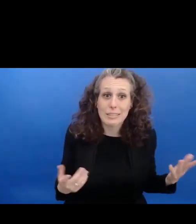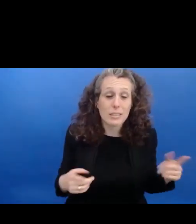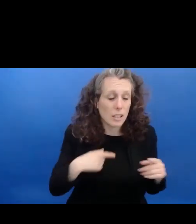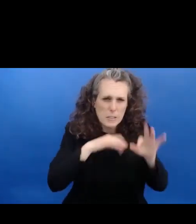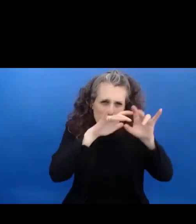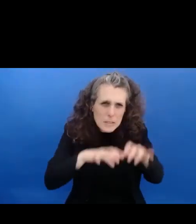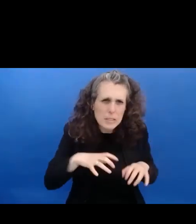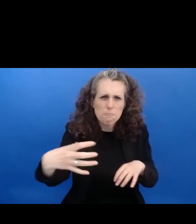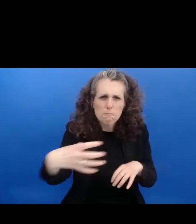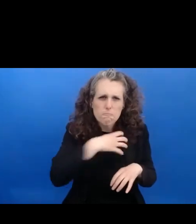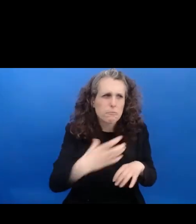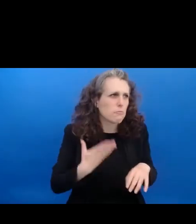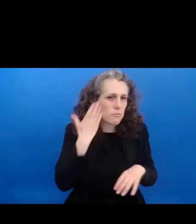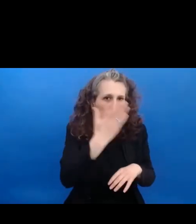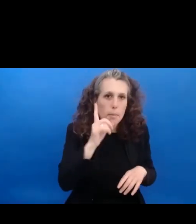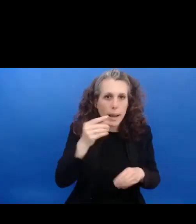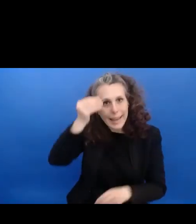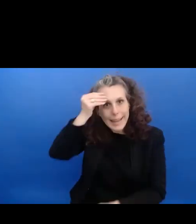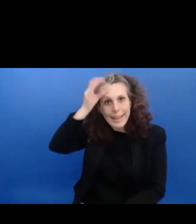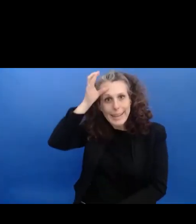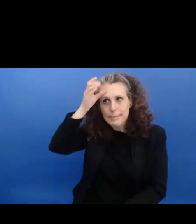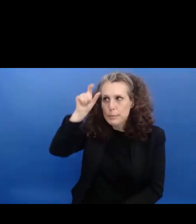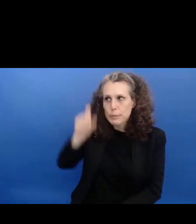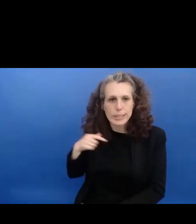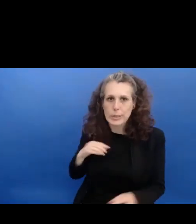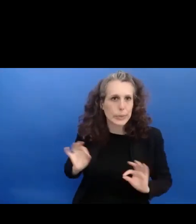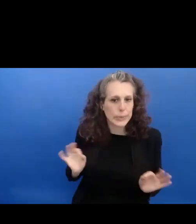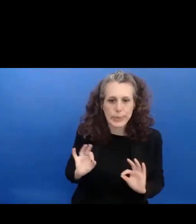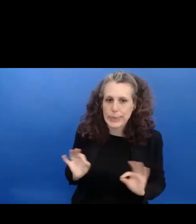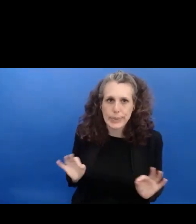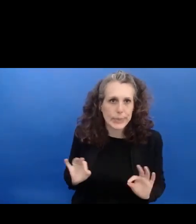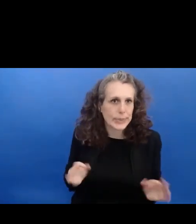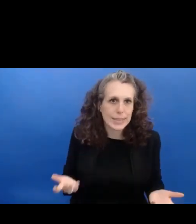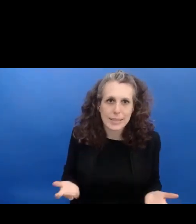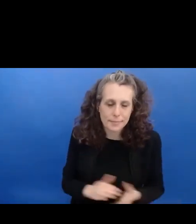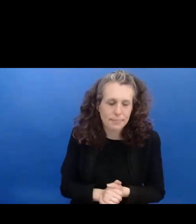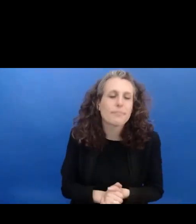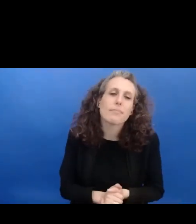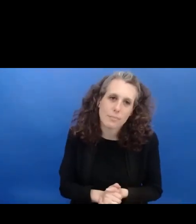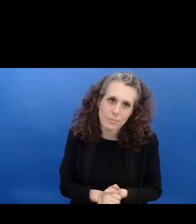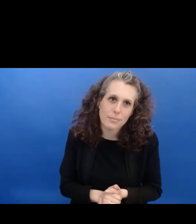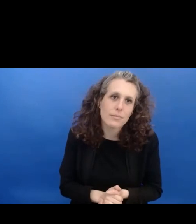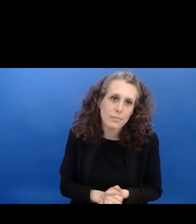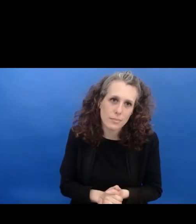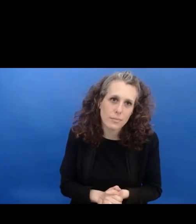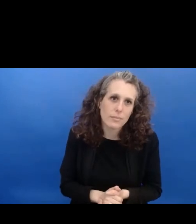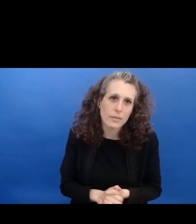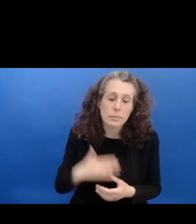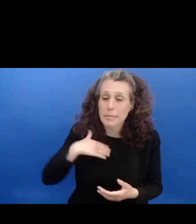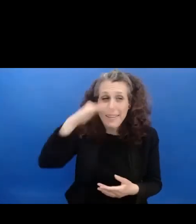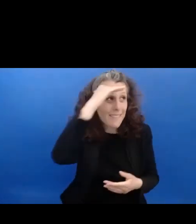that expertise so sometimes even to get people who can be able to do good petitions and then take